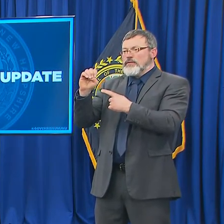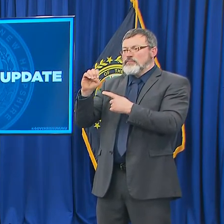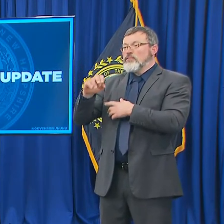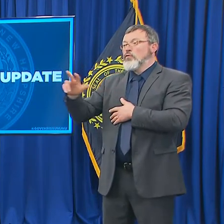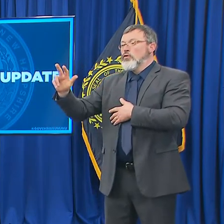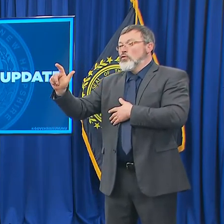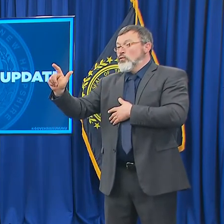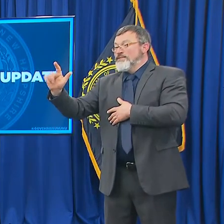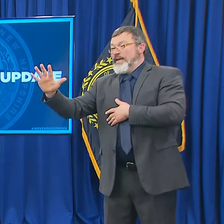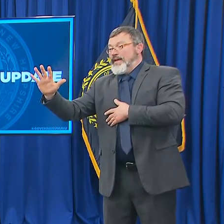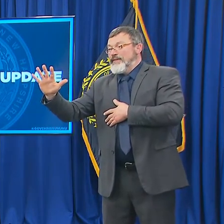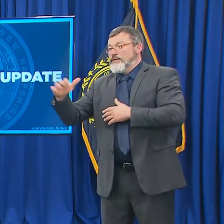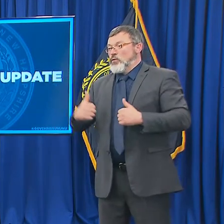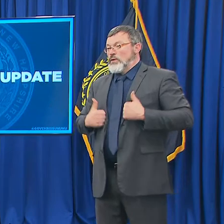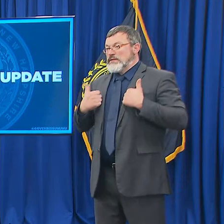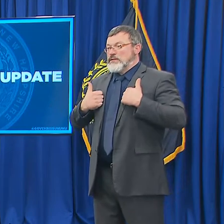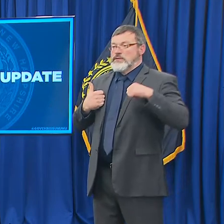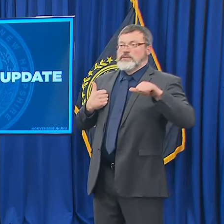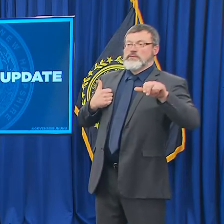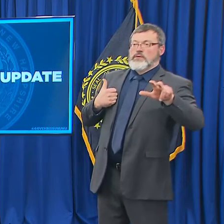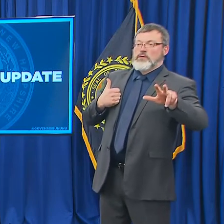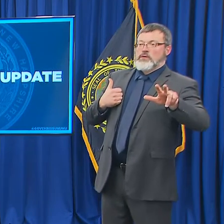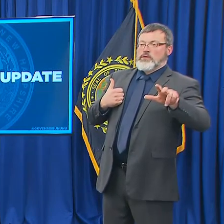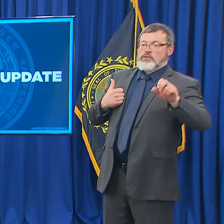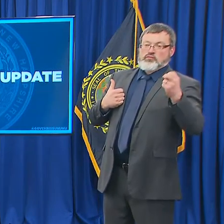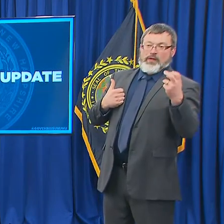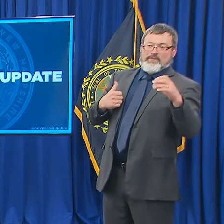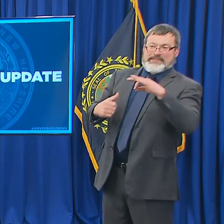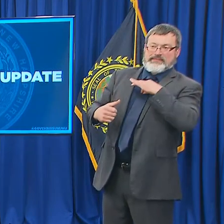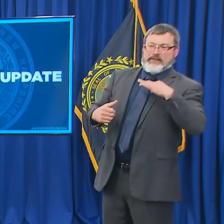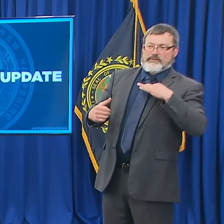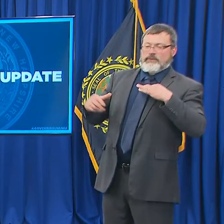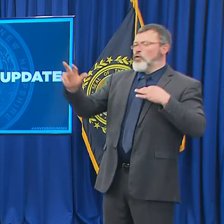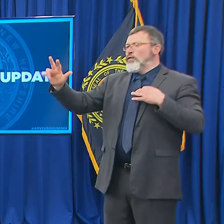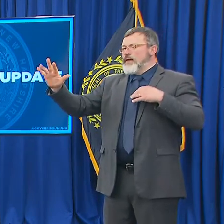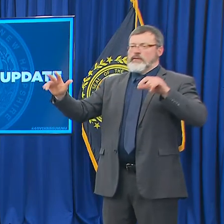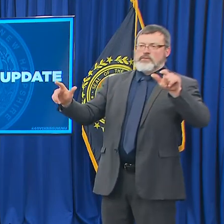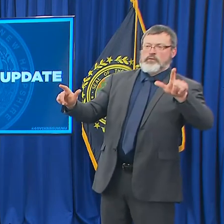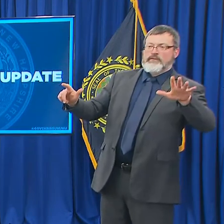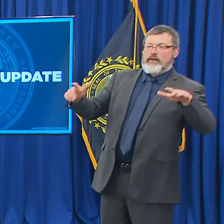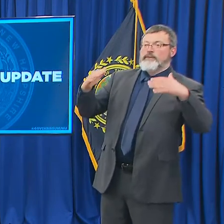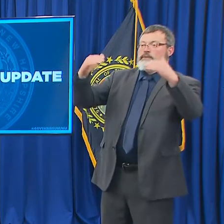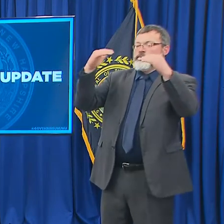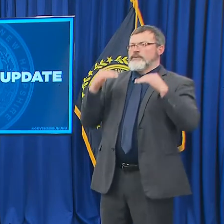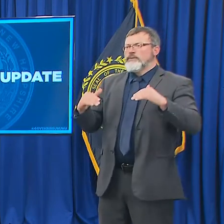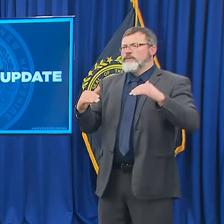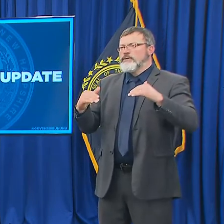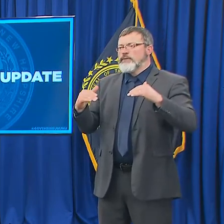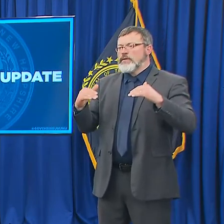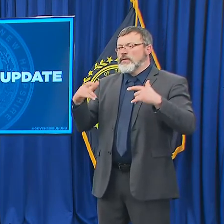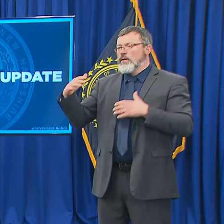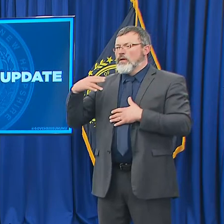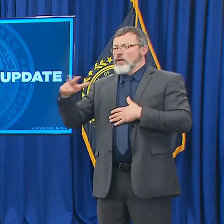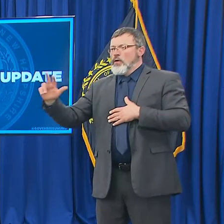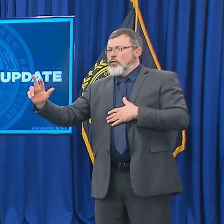There are a couple of counties that are either over or hovering around this. So before long most facilities are